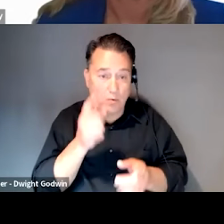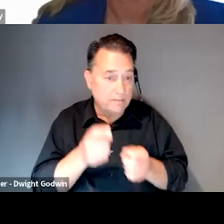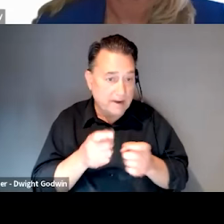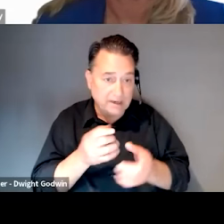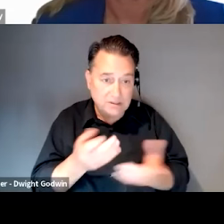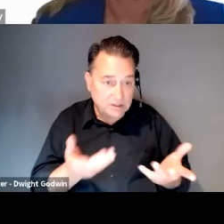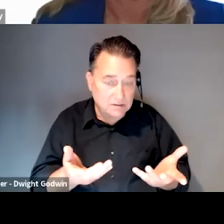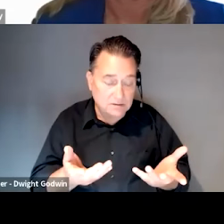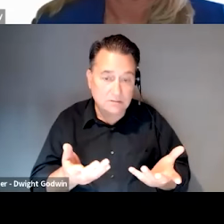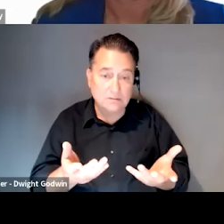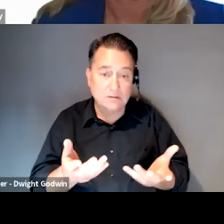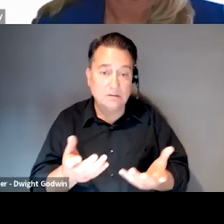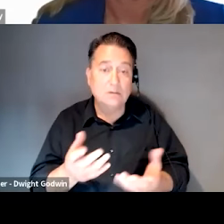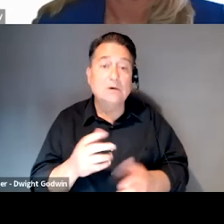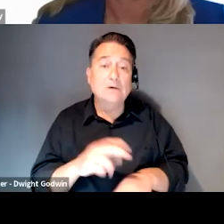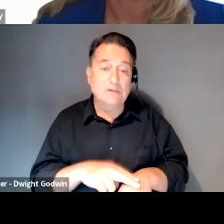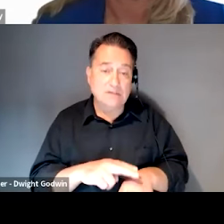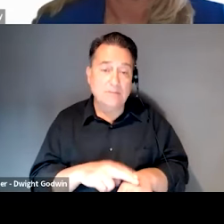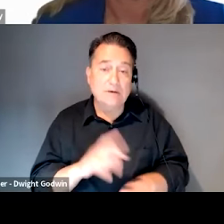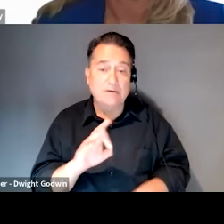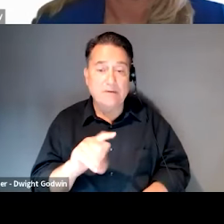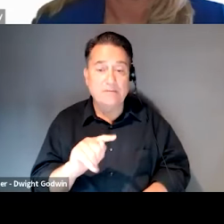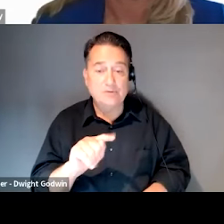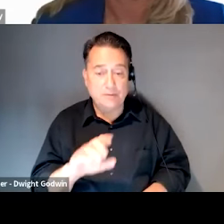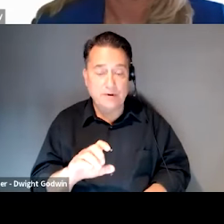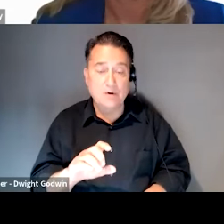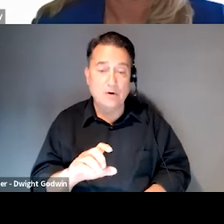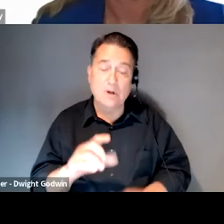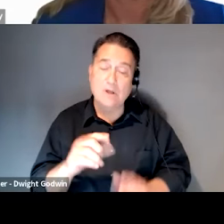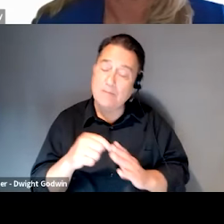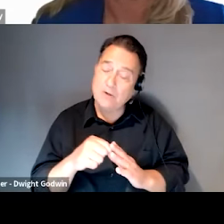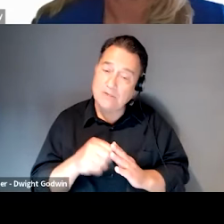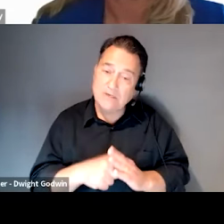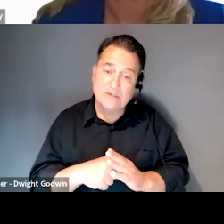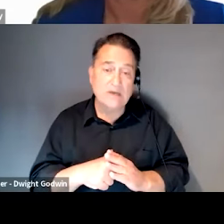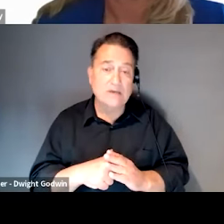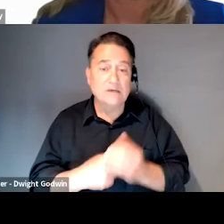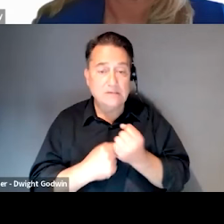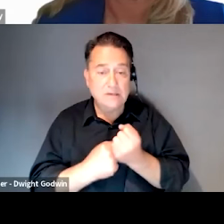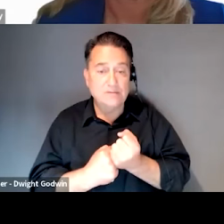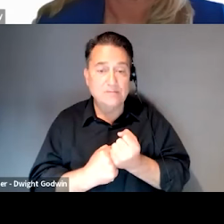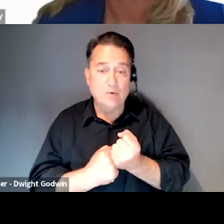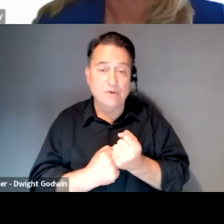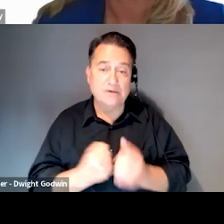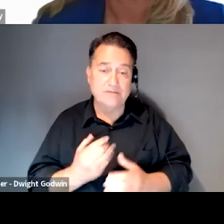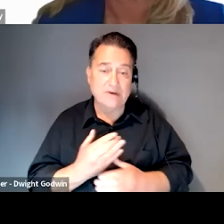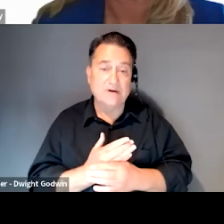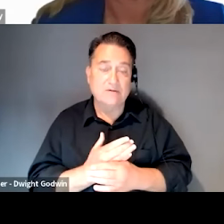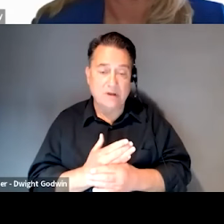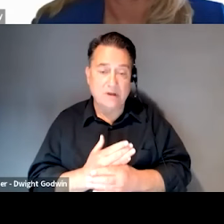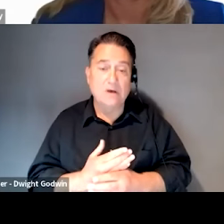So generally a treatment court is the most intensive and supportive intervention available, especially for those with complex needs.